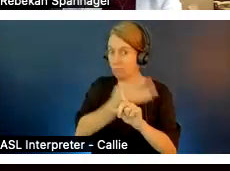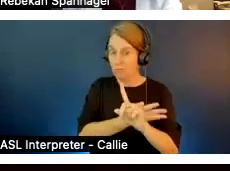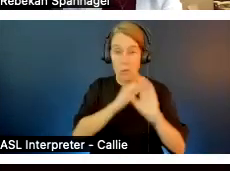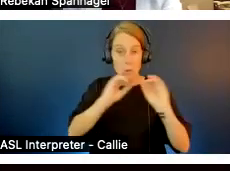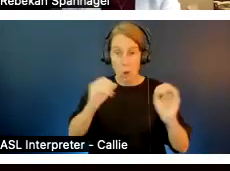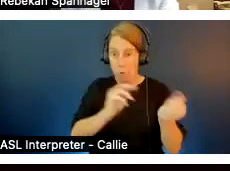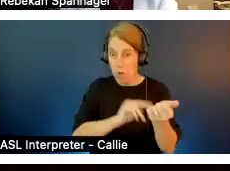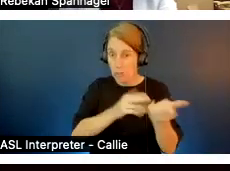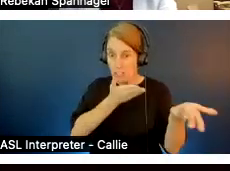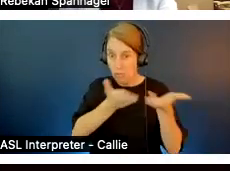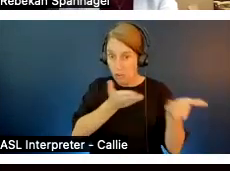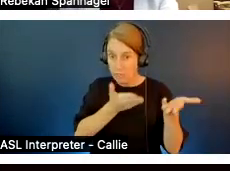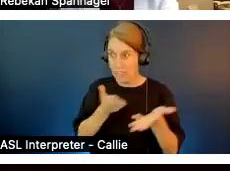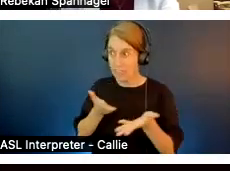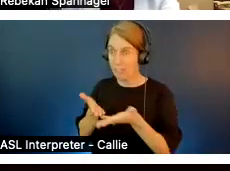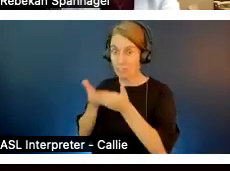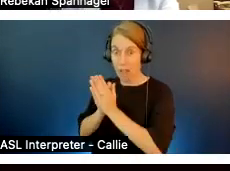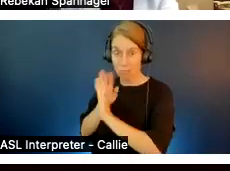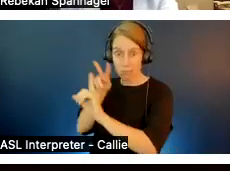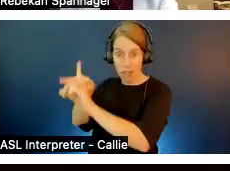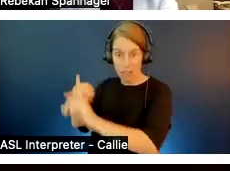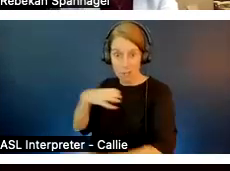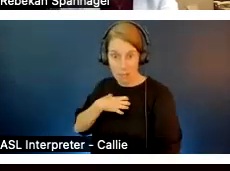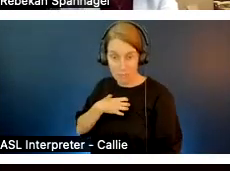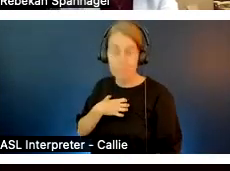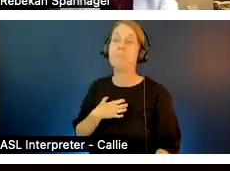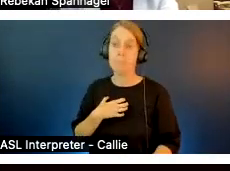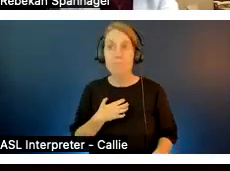yeah i would say you know you need to make sure um if you have if you talk to your